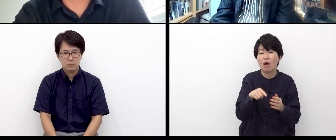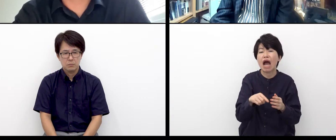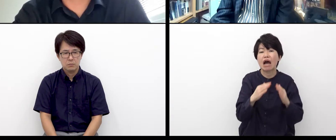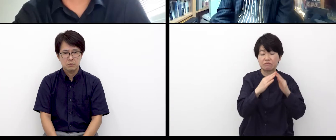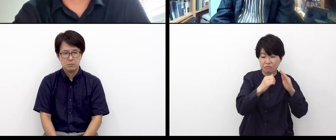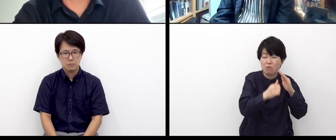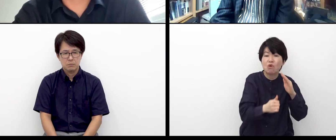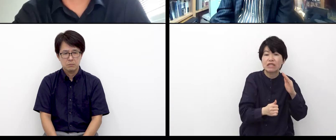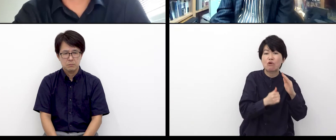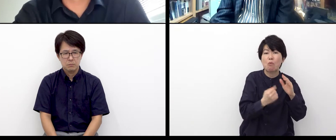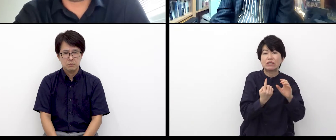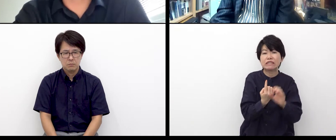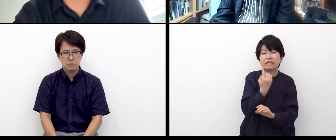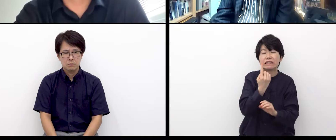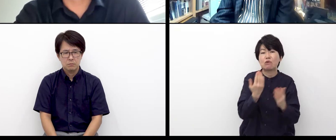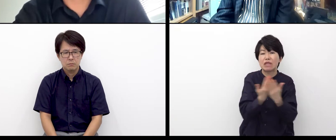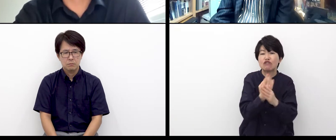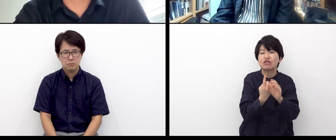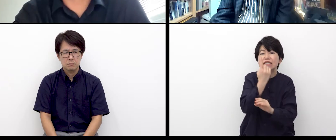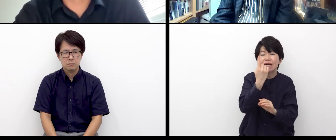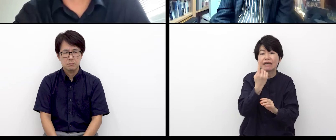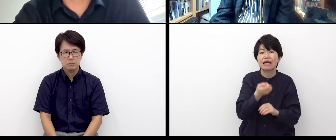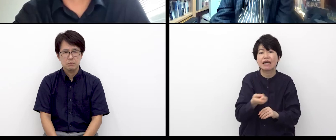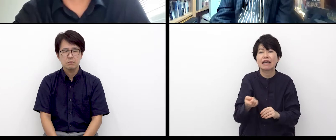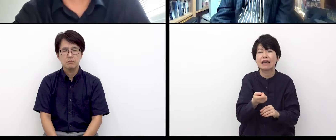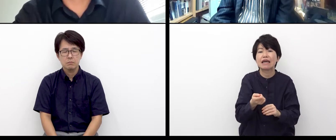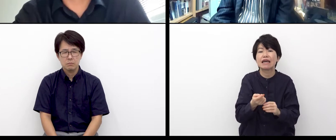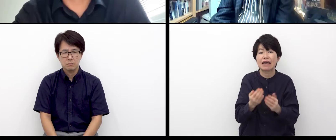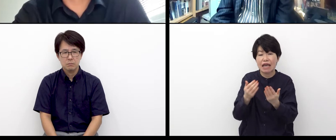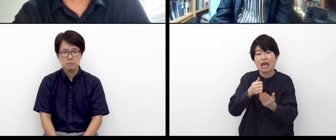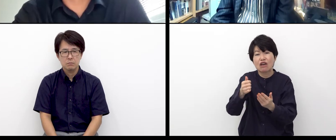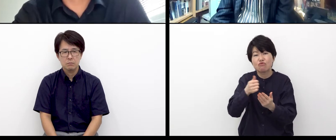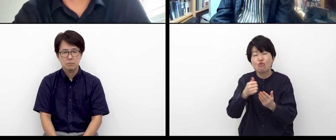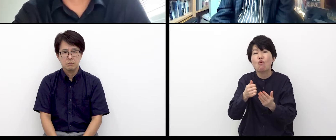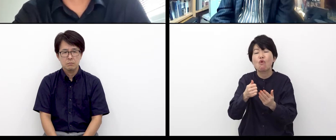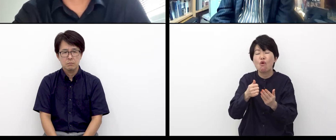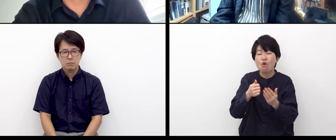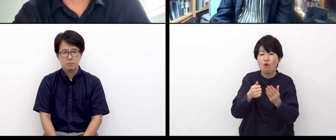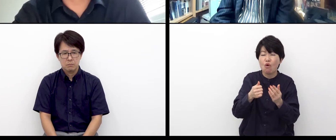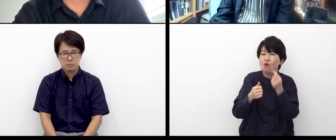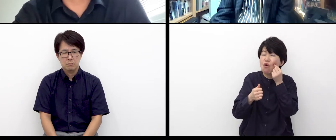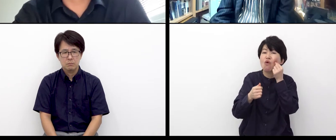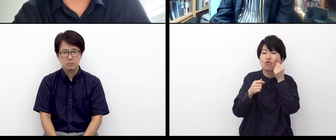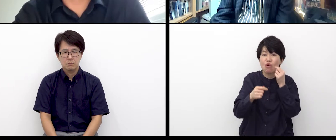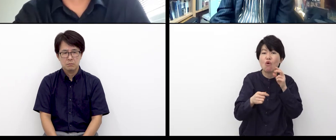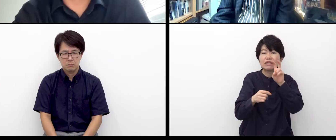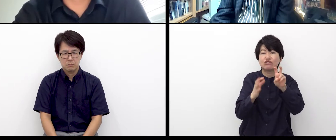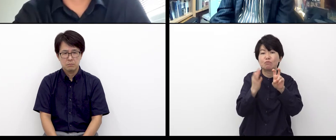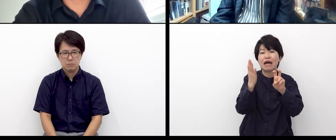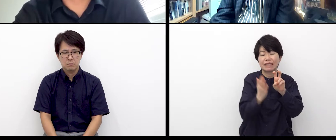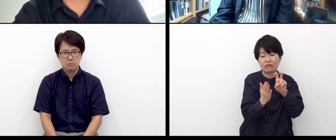We have data that approximately 20% of truants are extended. Now we have 190,000 truant students